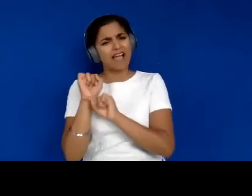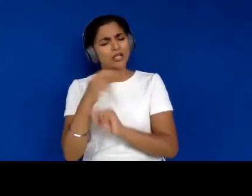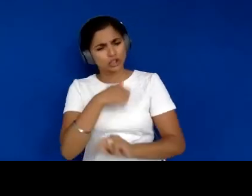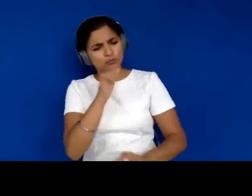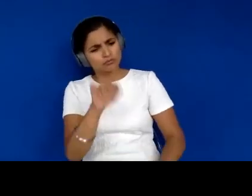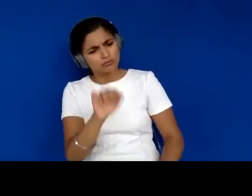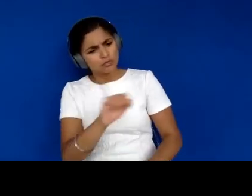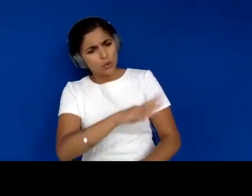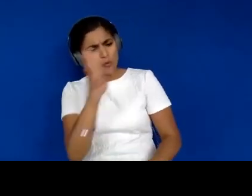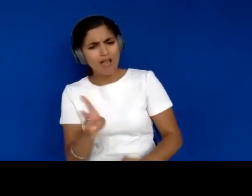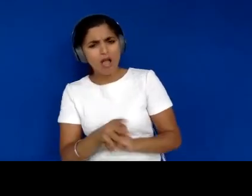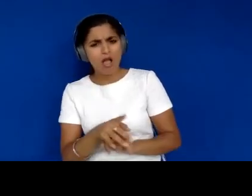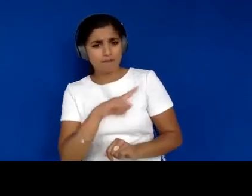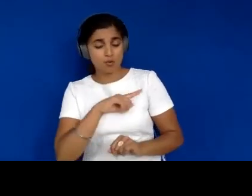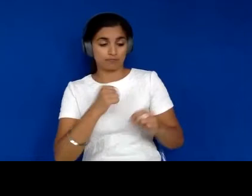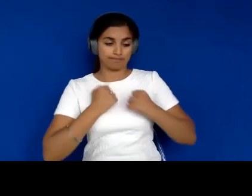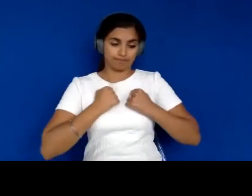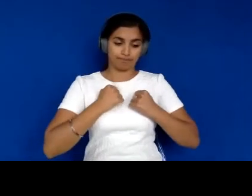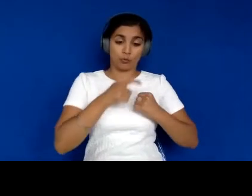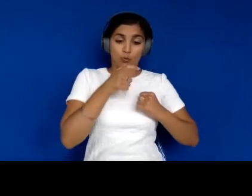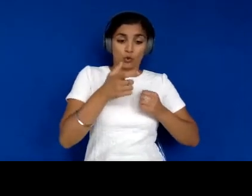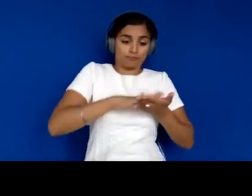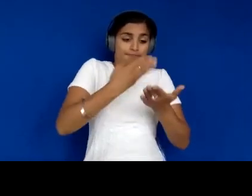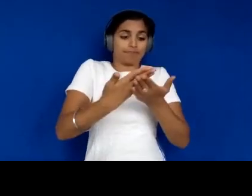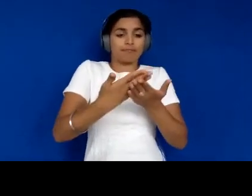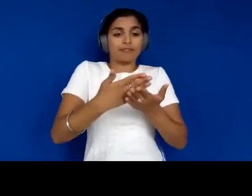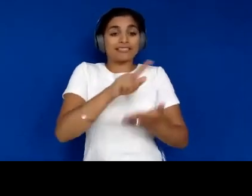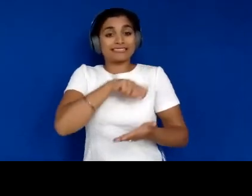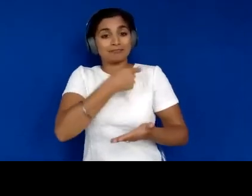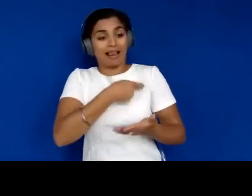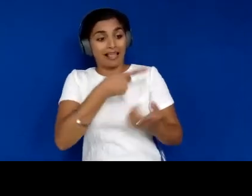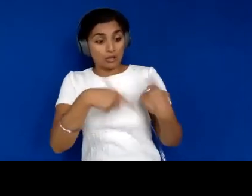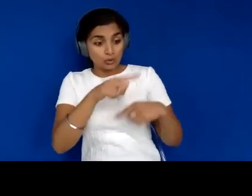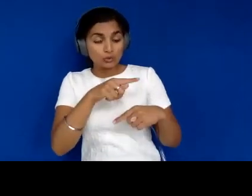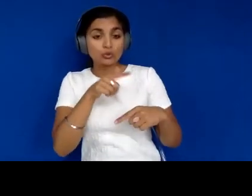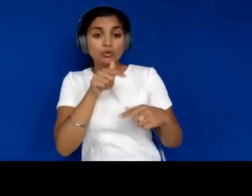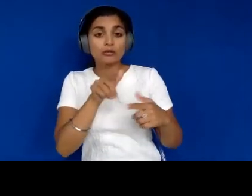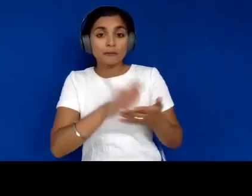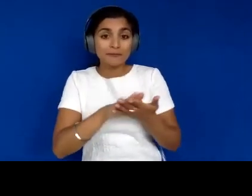depression supposes a geopolitical look towards the south from the peripheries